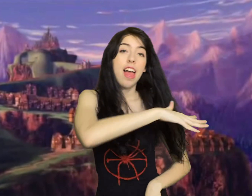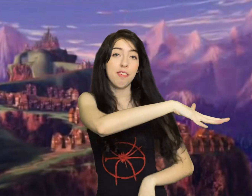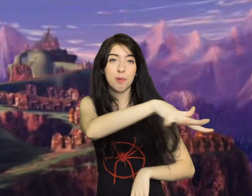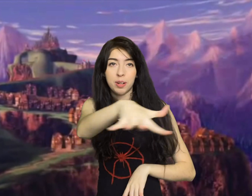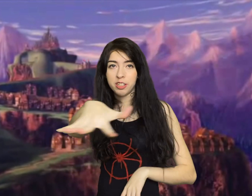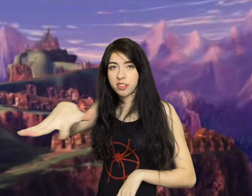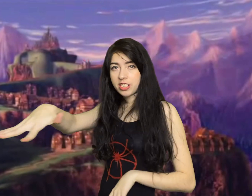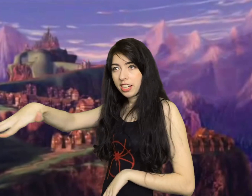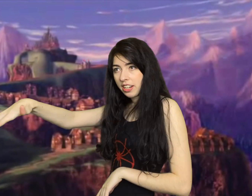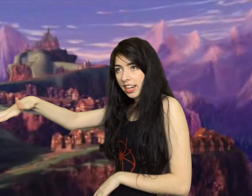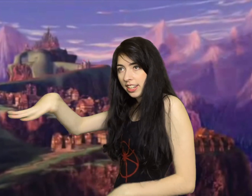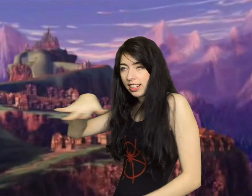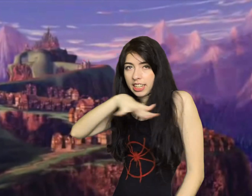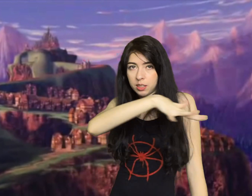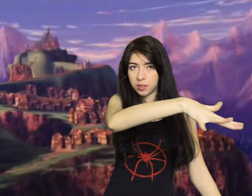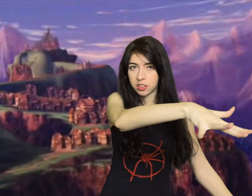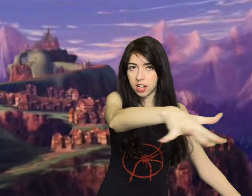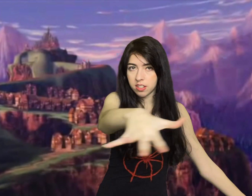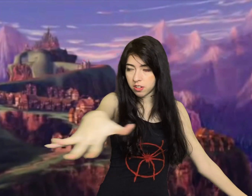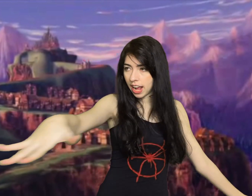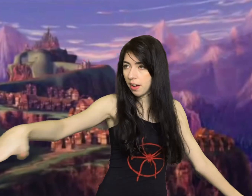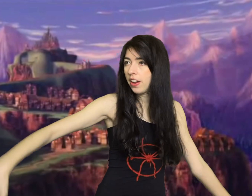EVERYONE you just got your hand like going across a crowd